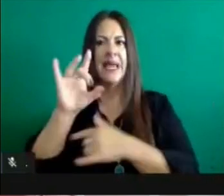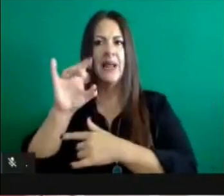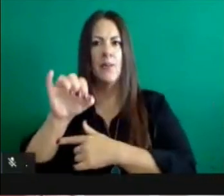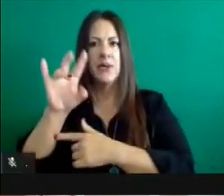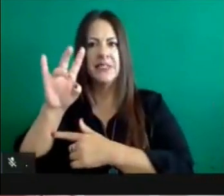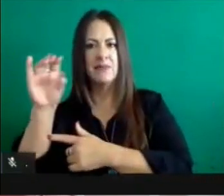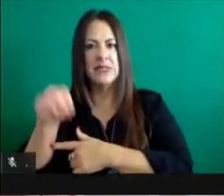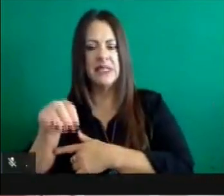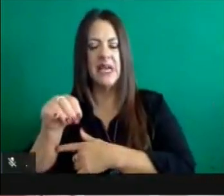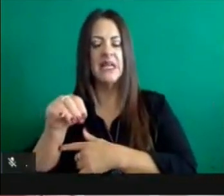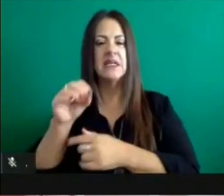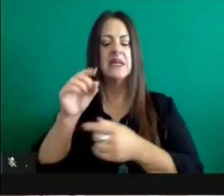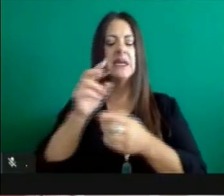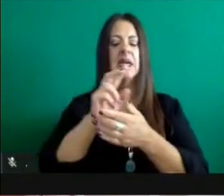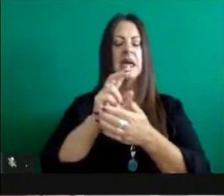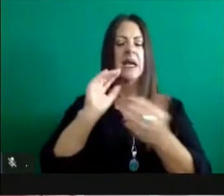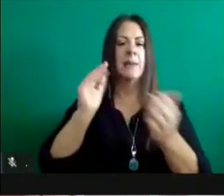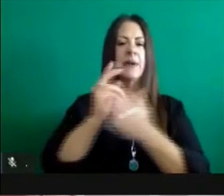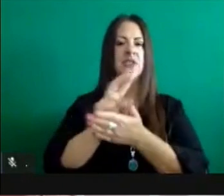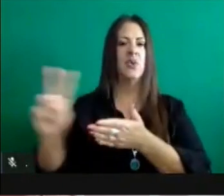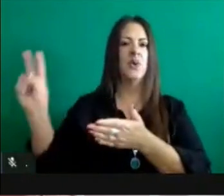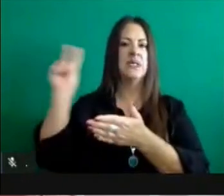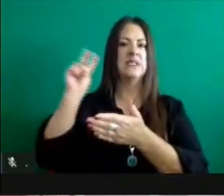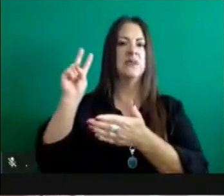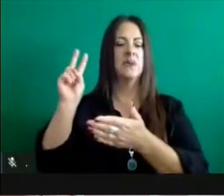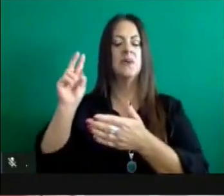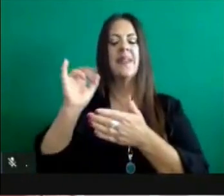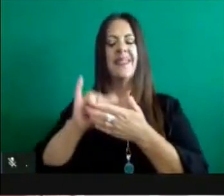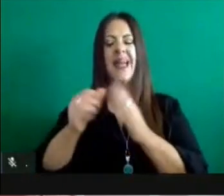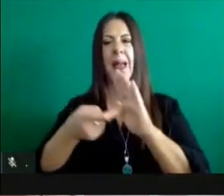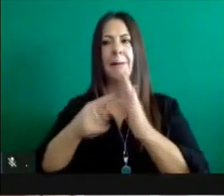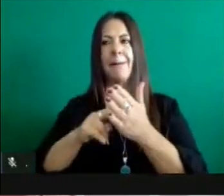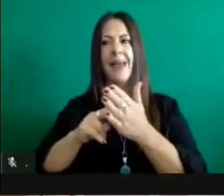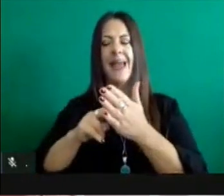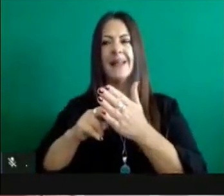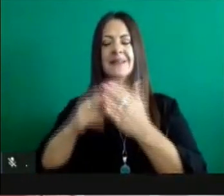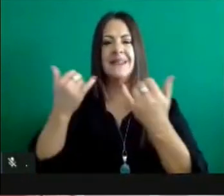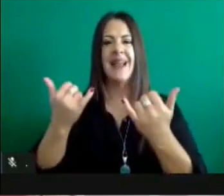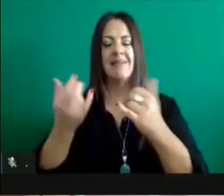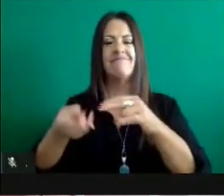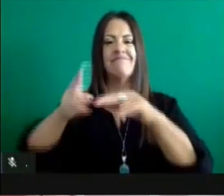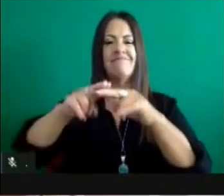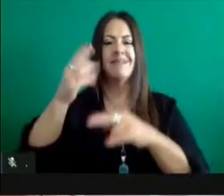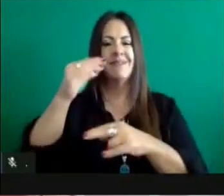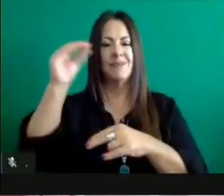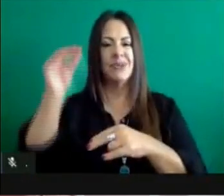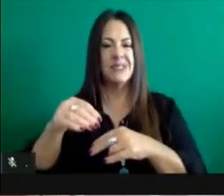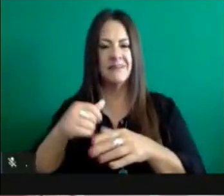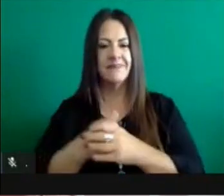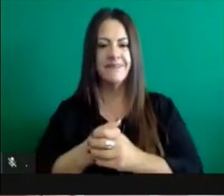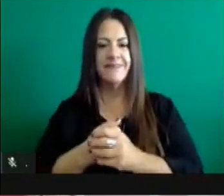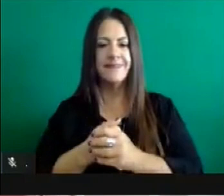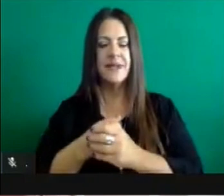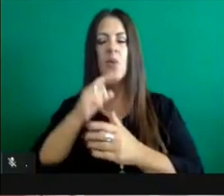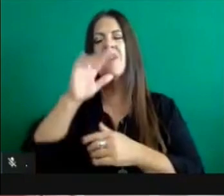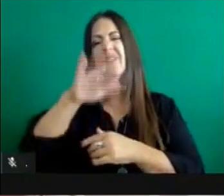WHEN WE TAKE A CLOSER LOOK AT THIS 14 DAY POSITIVITY, WE LOOK AT WHAT IT WAS JUST TWO WEEKS AGO.